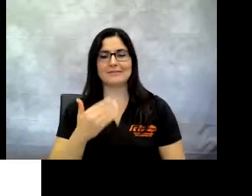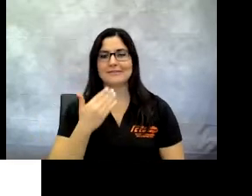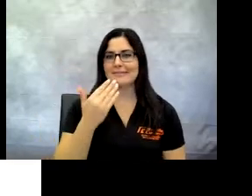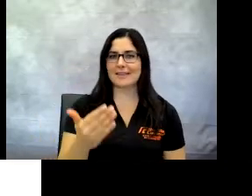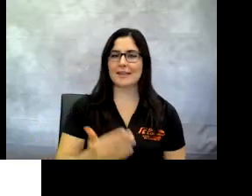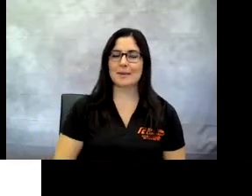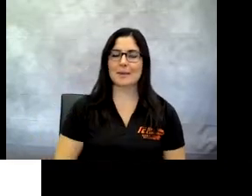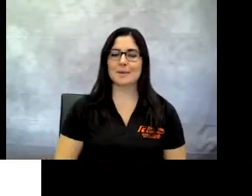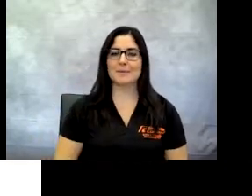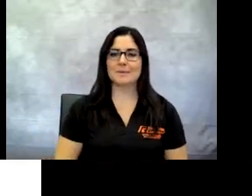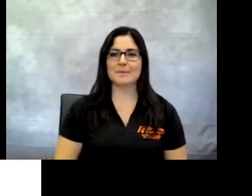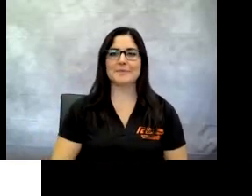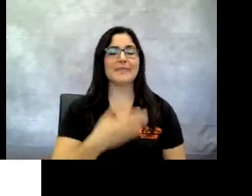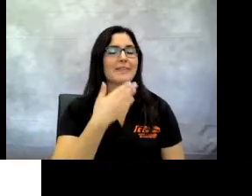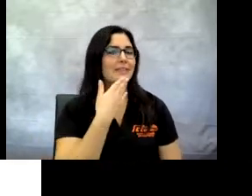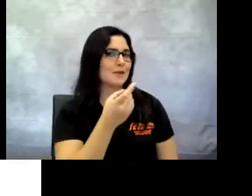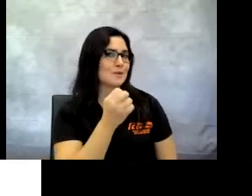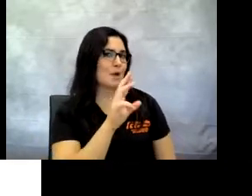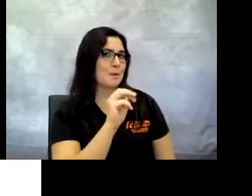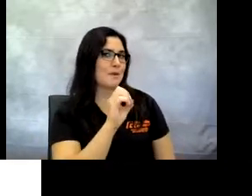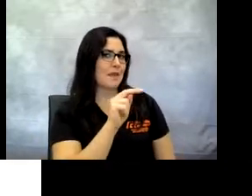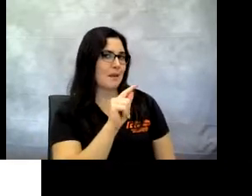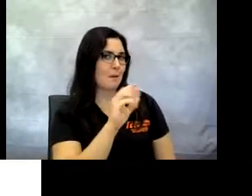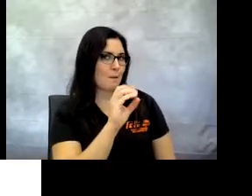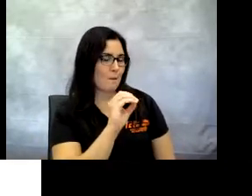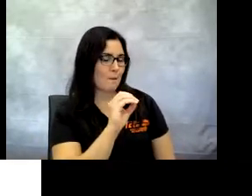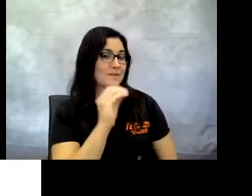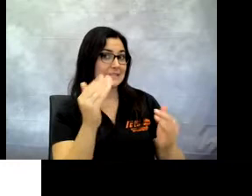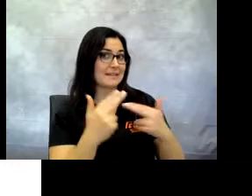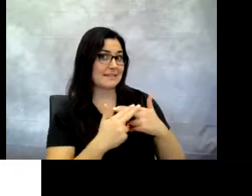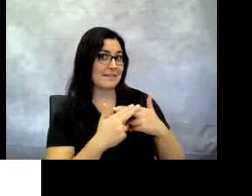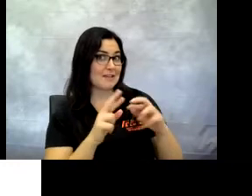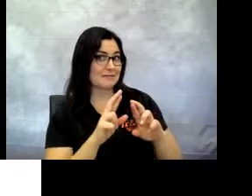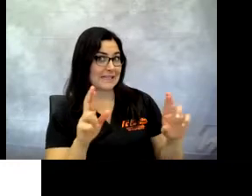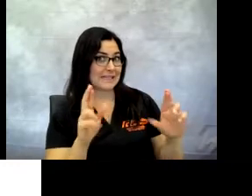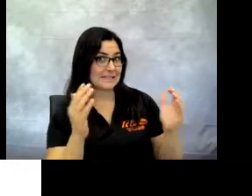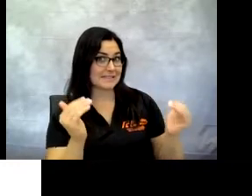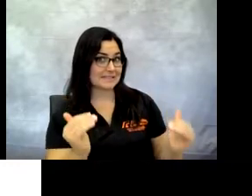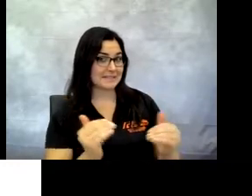Thank you, Dr. Montano. Next slide please.